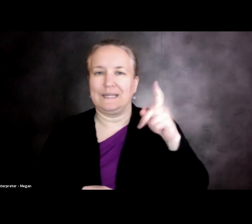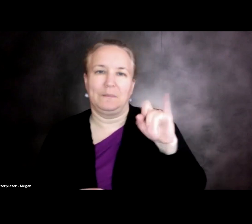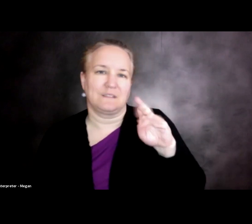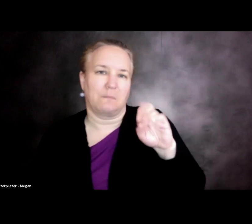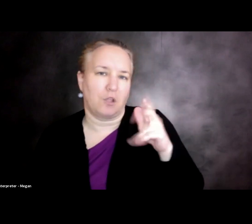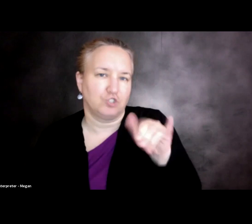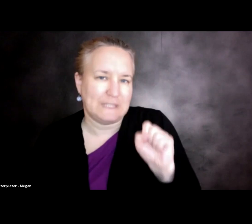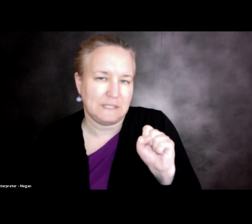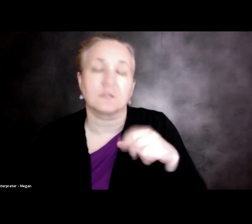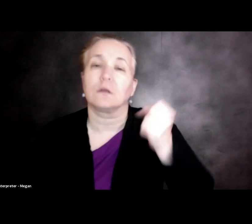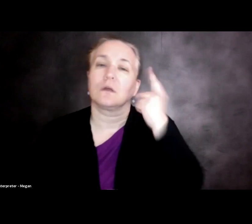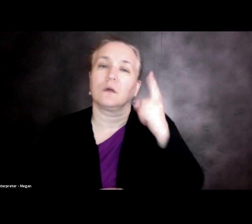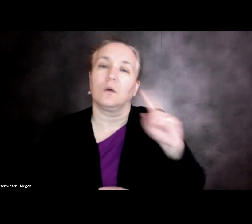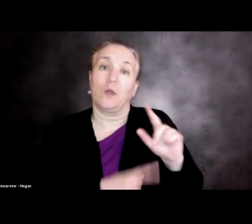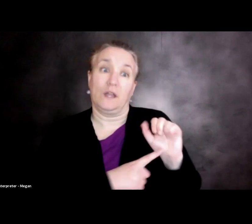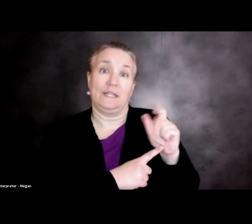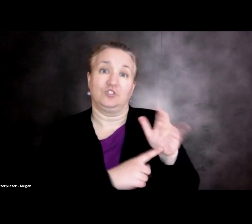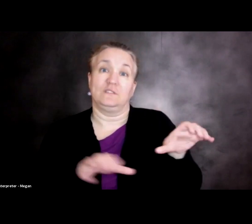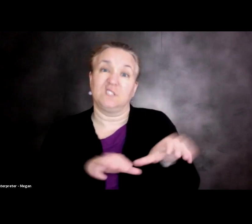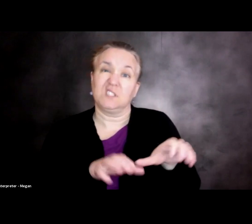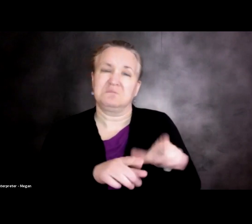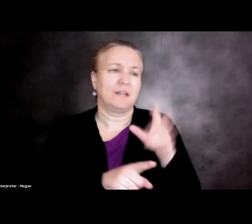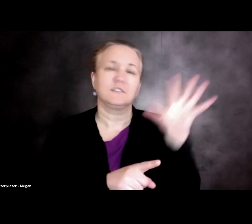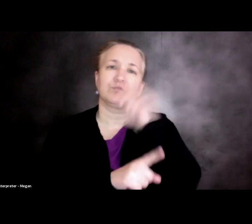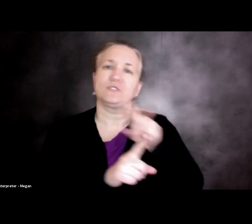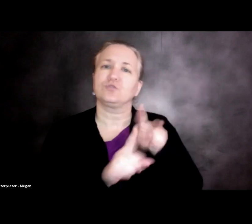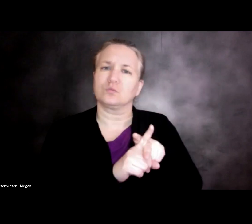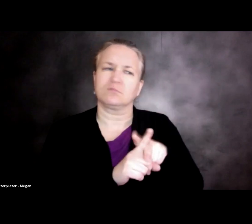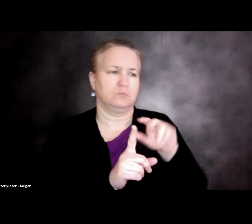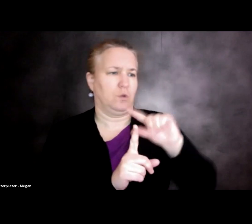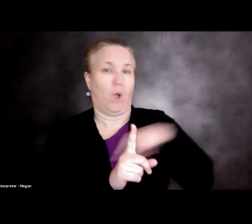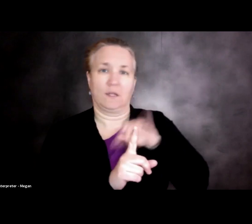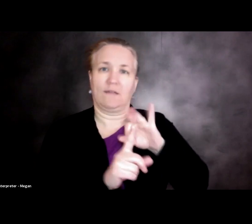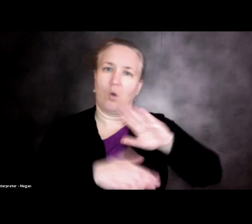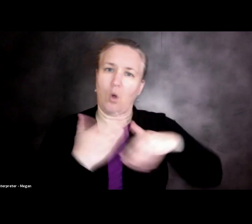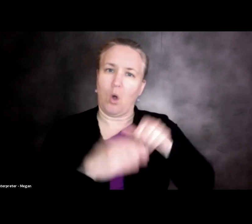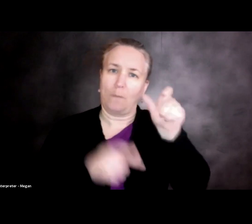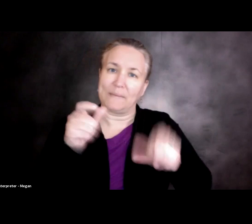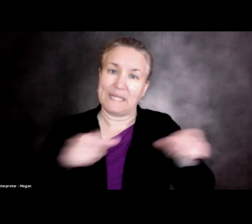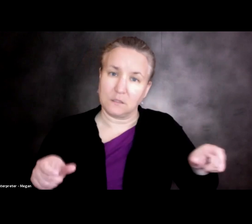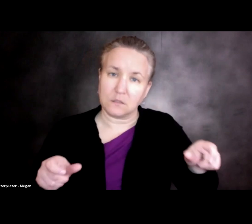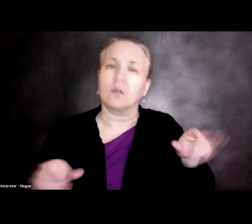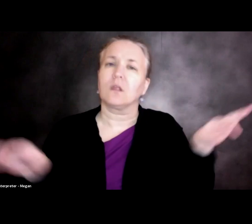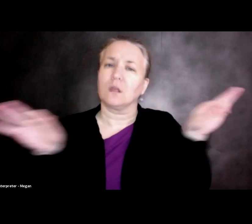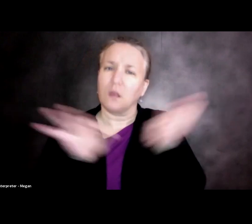Ones where agency is presumed as equality of all beings. And we need to look horizontally,